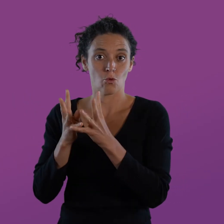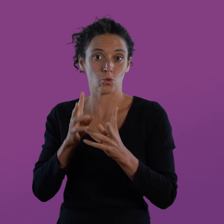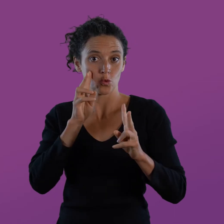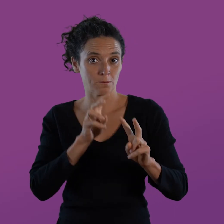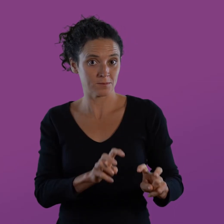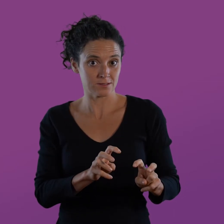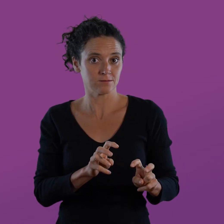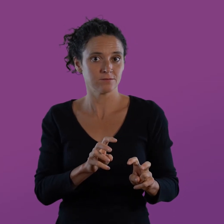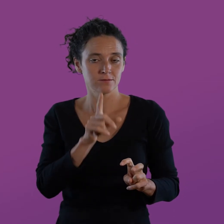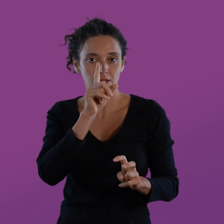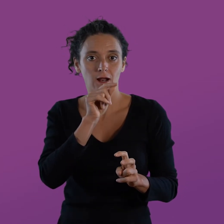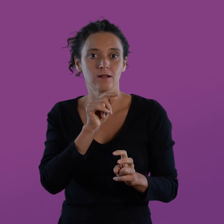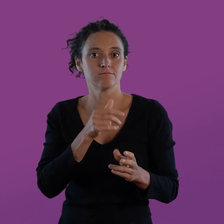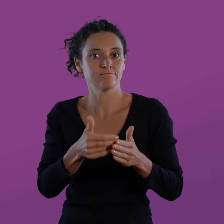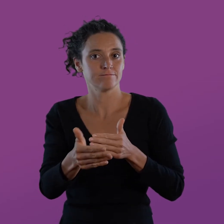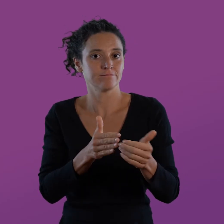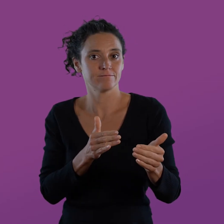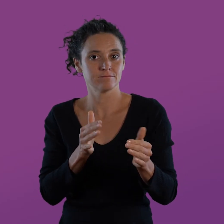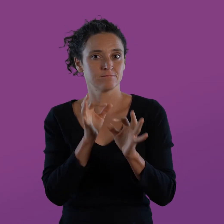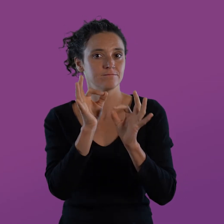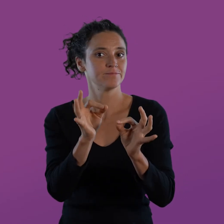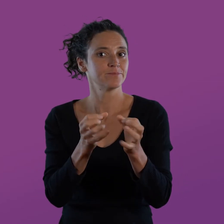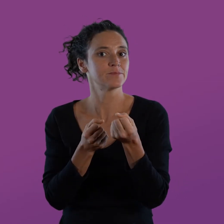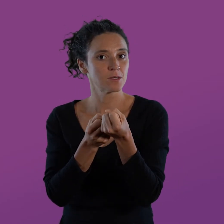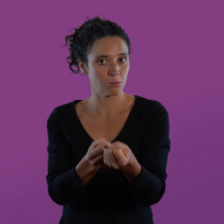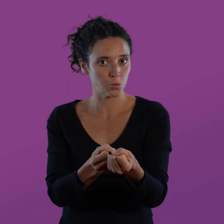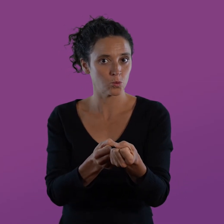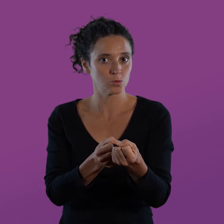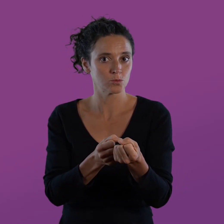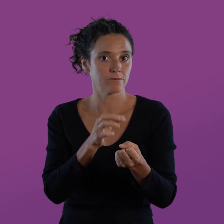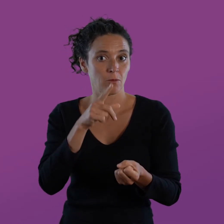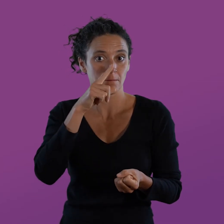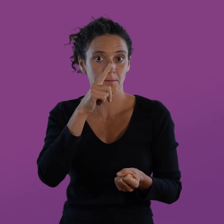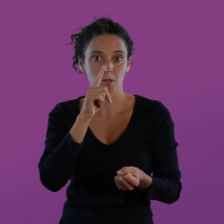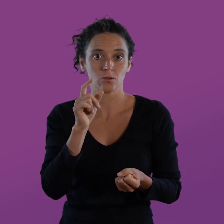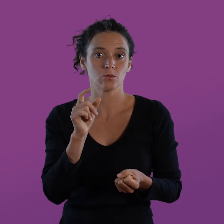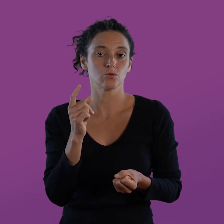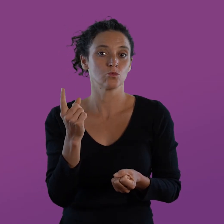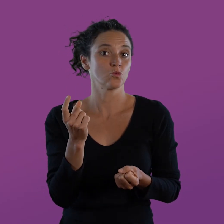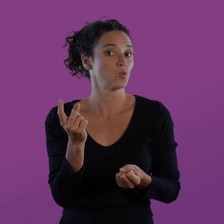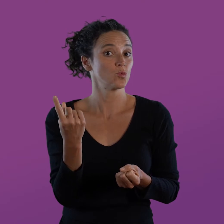The Royal Commission will arrange specialist supports for witnesses who do not have,